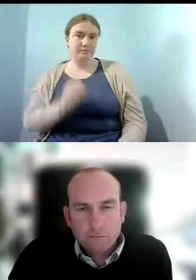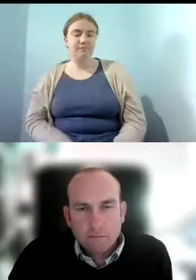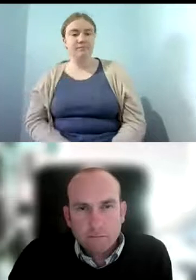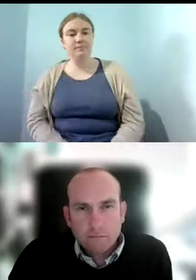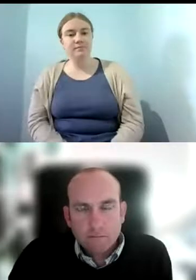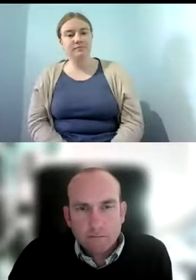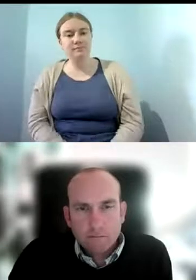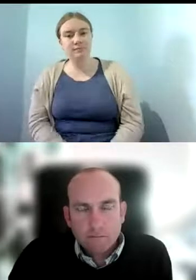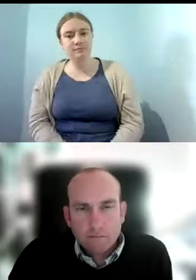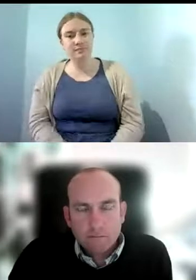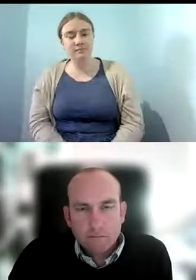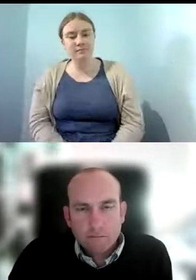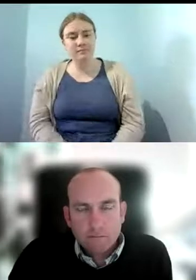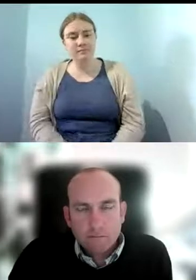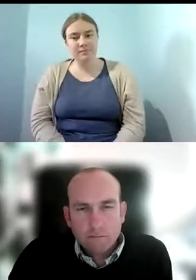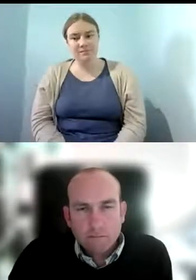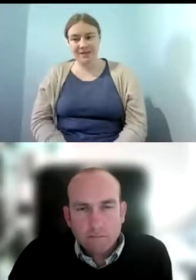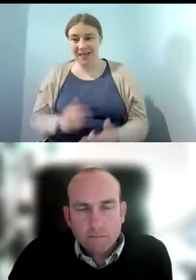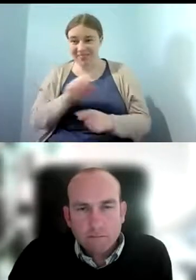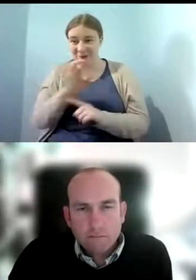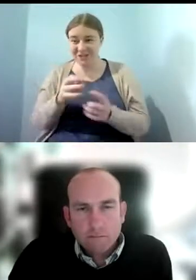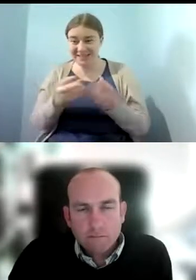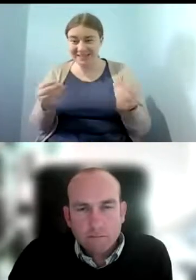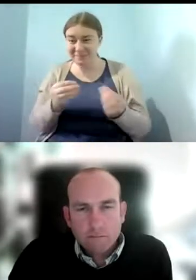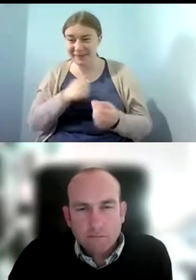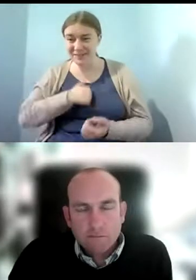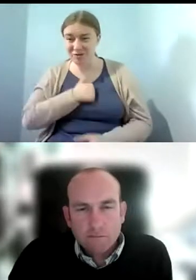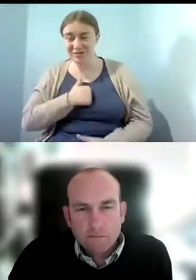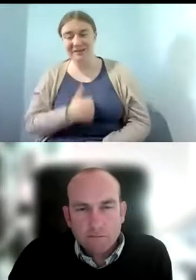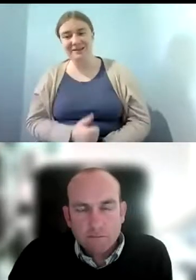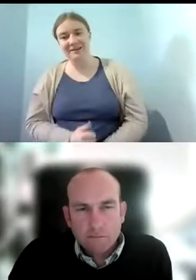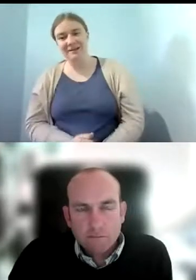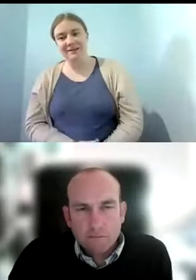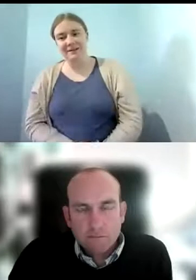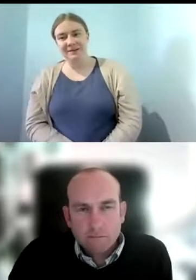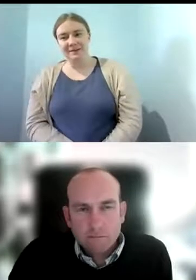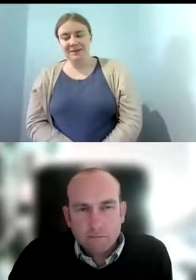there was another part to that question but it's just disappeared um that's my colleague if